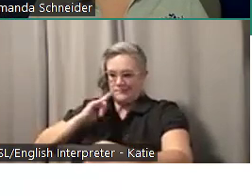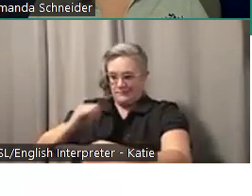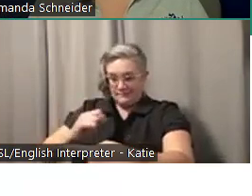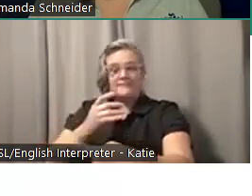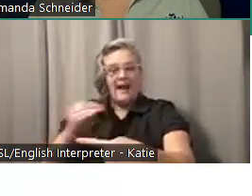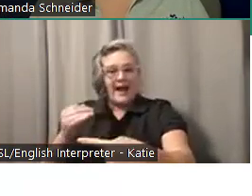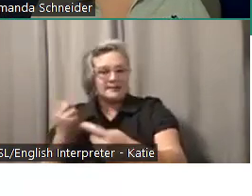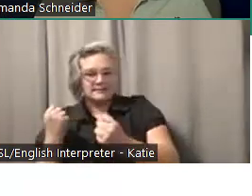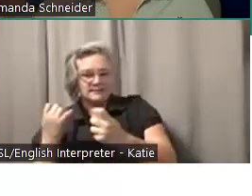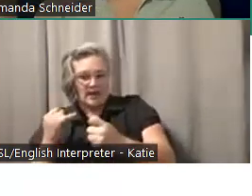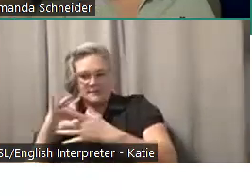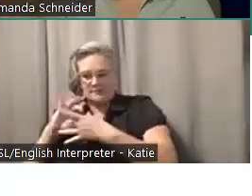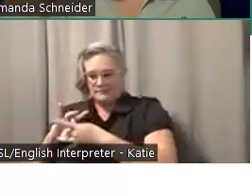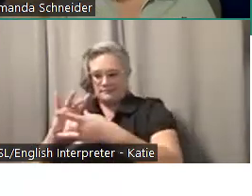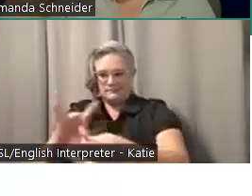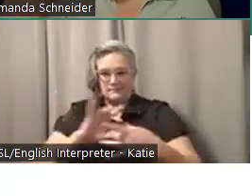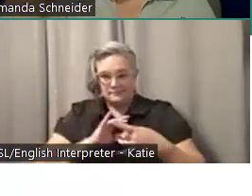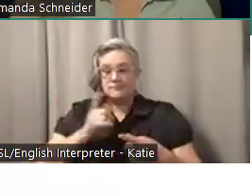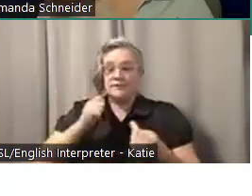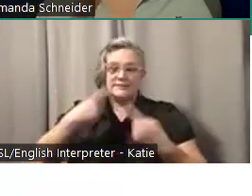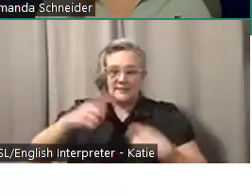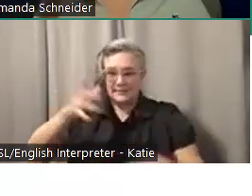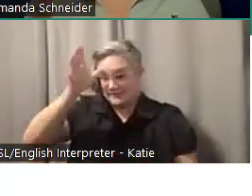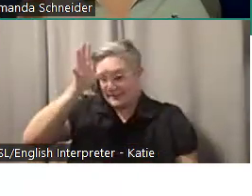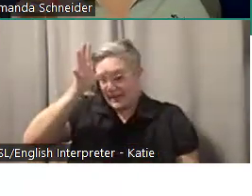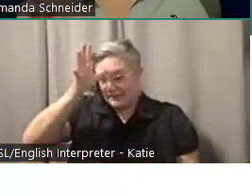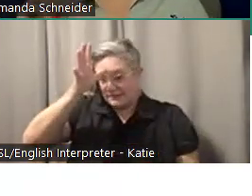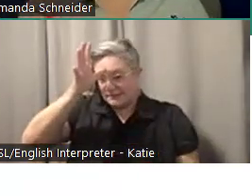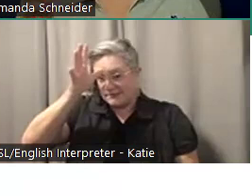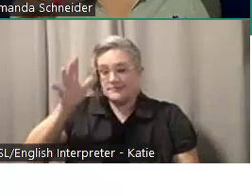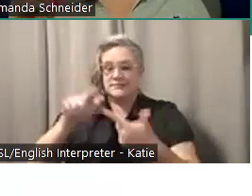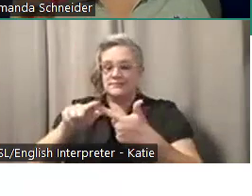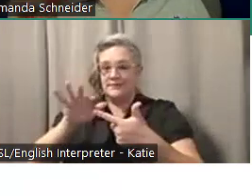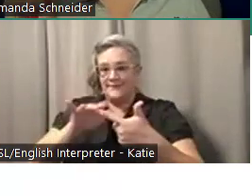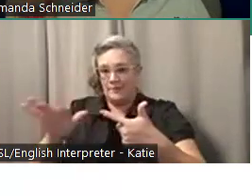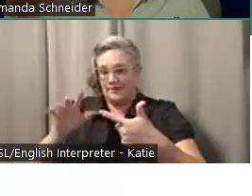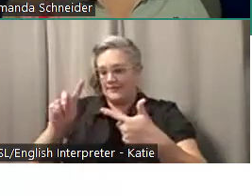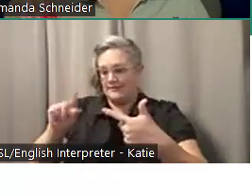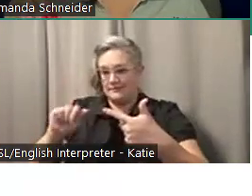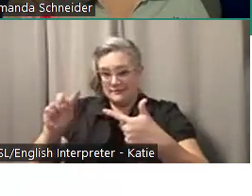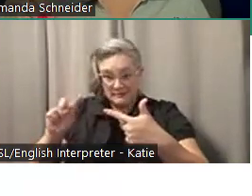So, for example, you can sign Dad, Then fingerspell it, D-A-D.